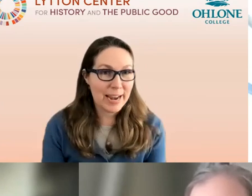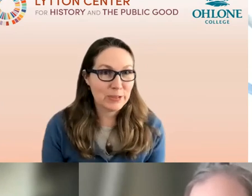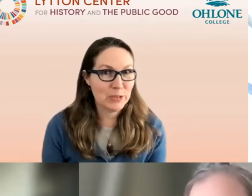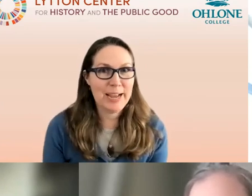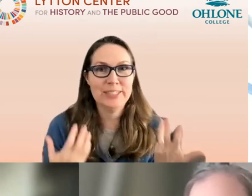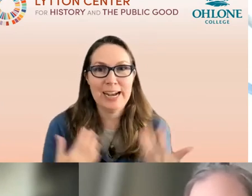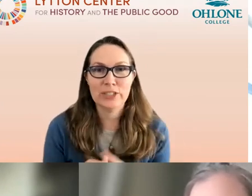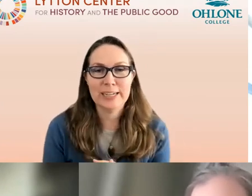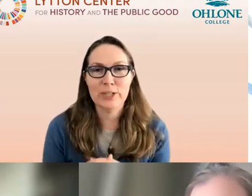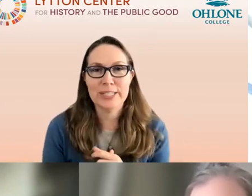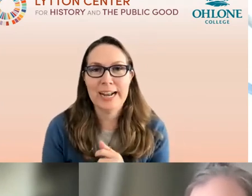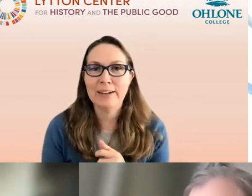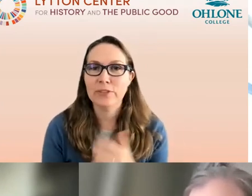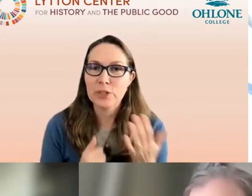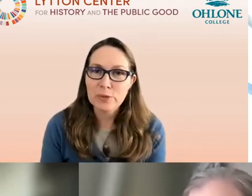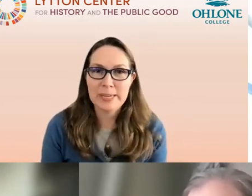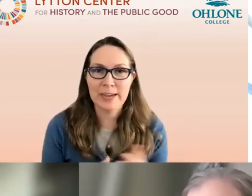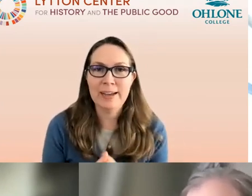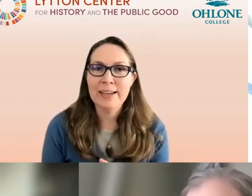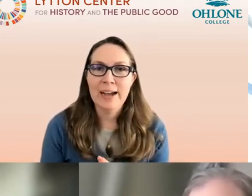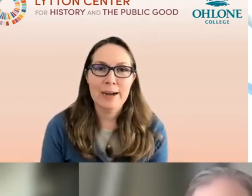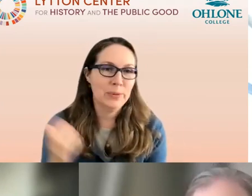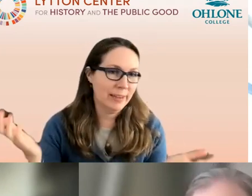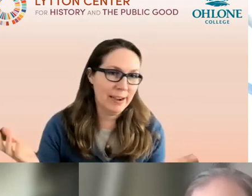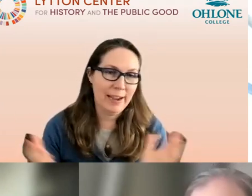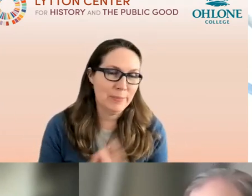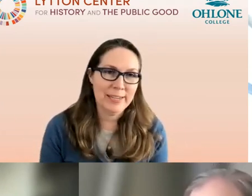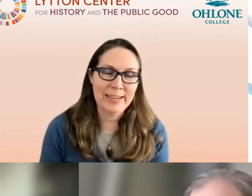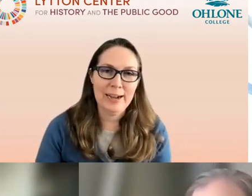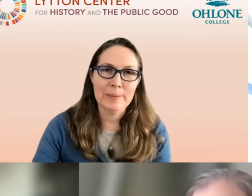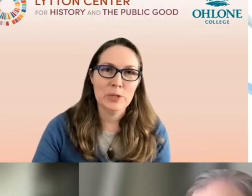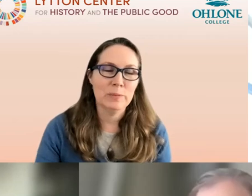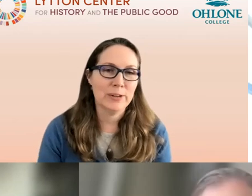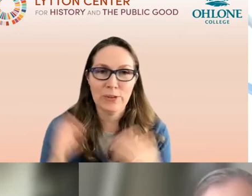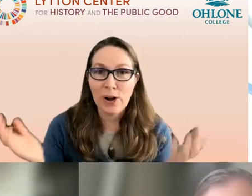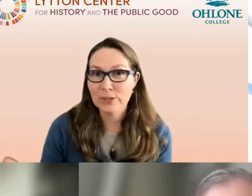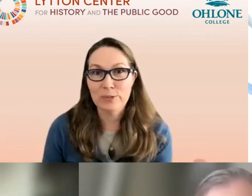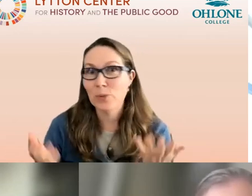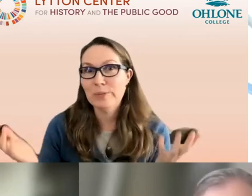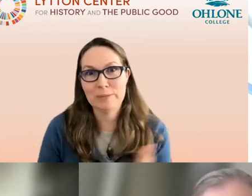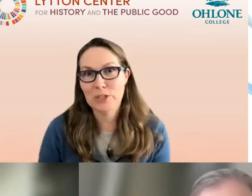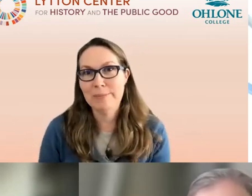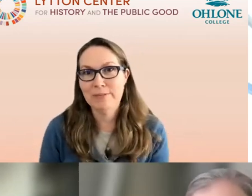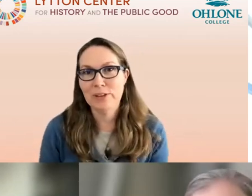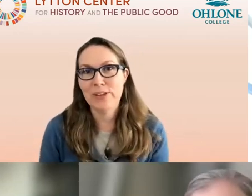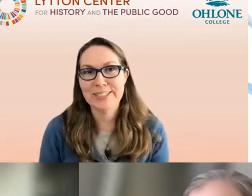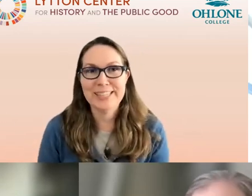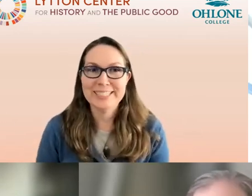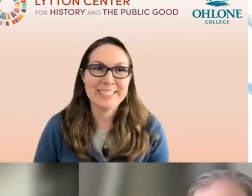The next question we have is actually a question that I have for you, Mia, but, Amy, you and Meredith are also more than welcome to chime in if you have thoughts on this,